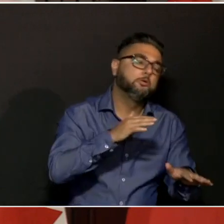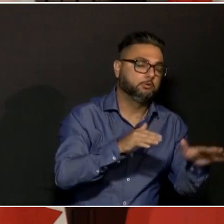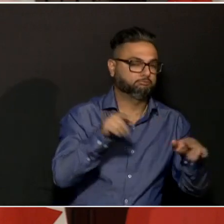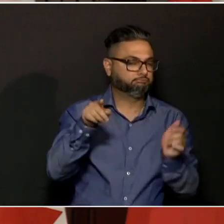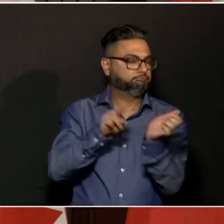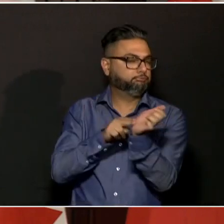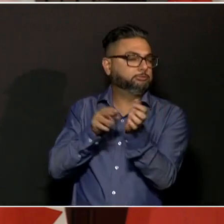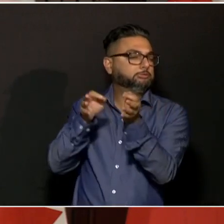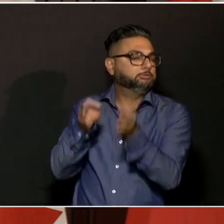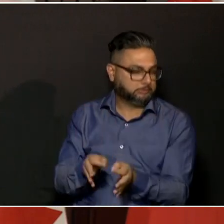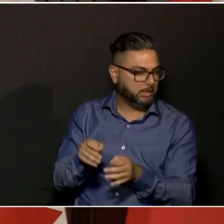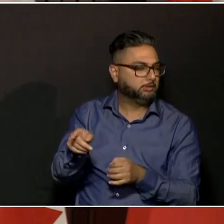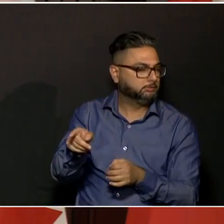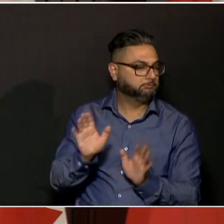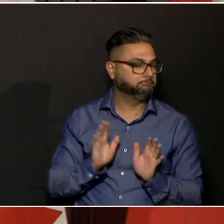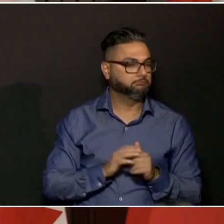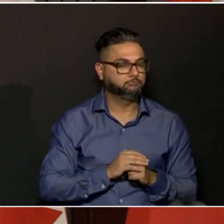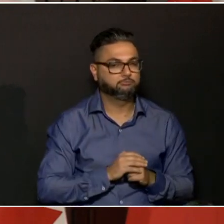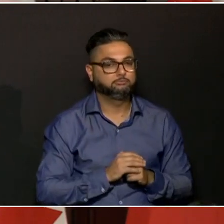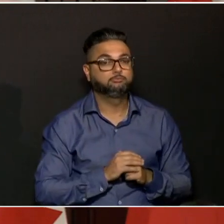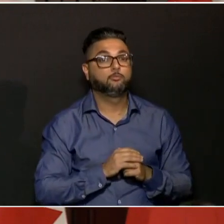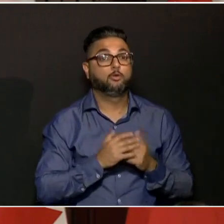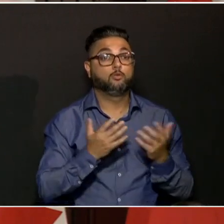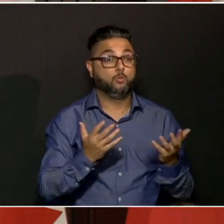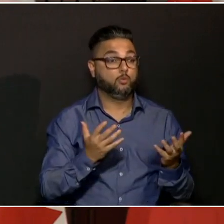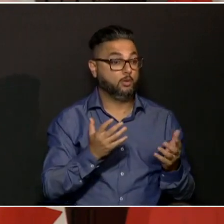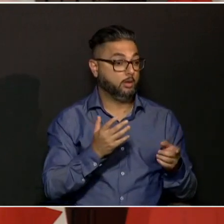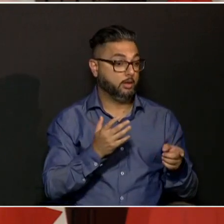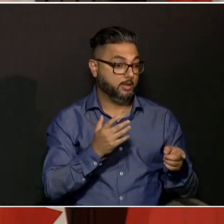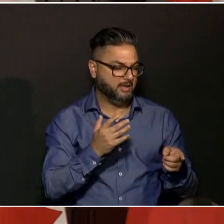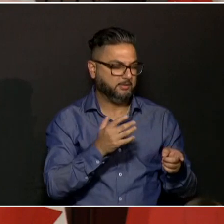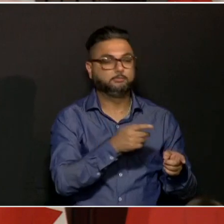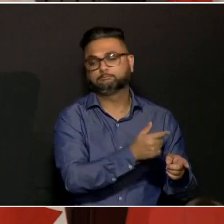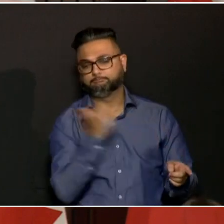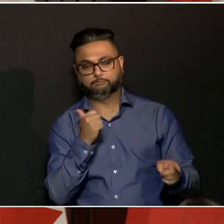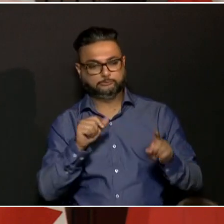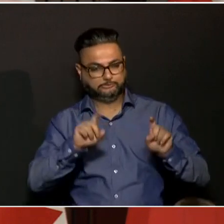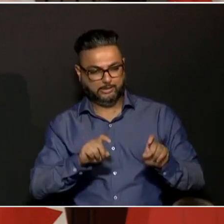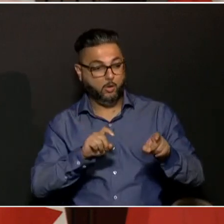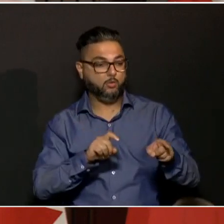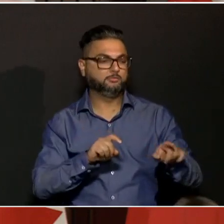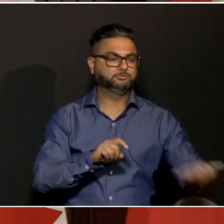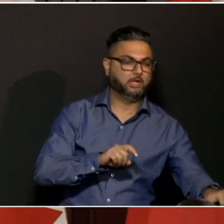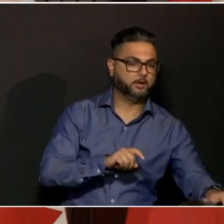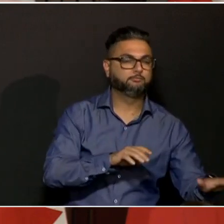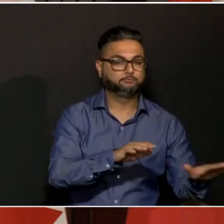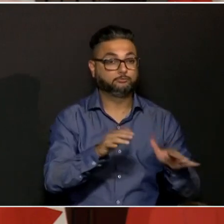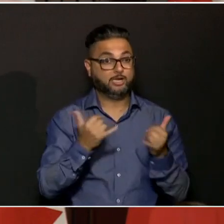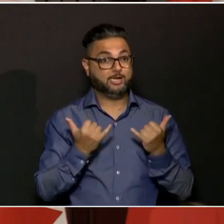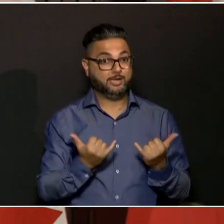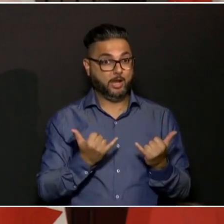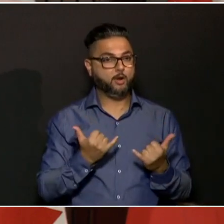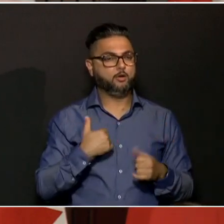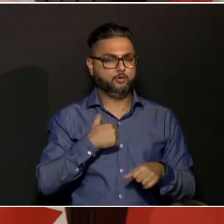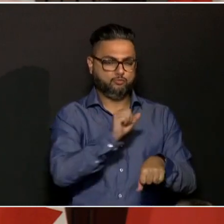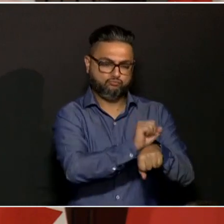as a problem or something where the child can remain in school or whether it is more significant where they